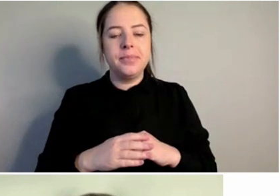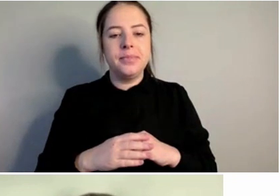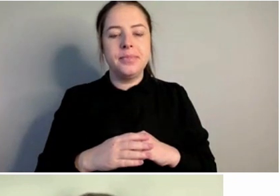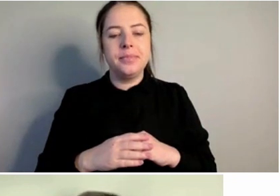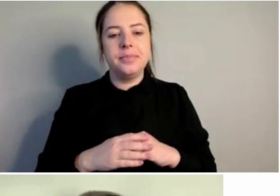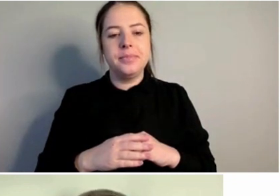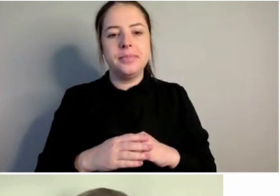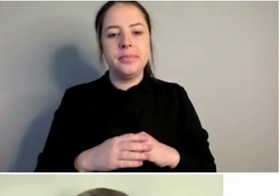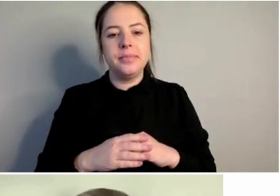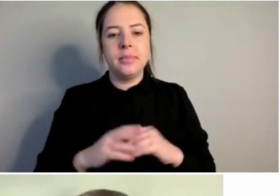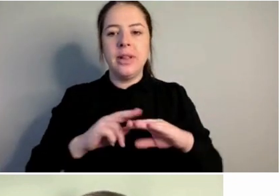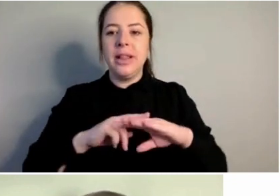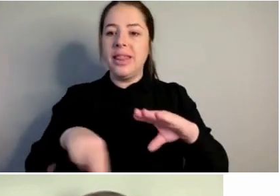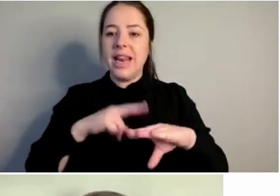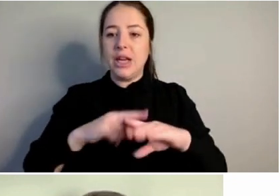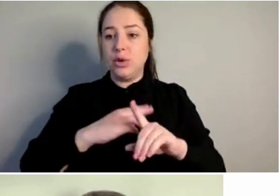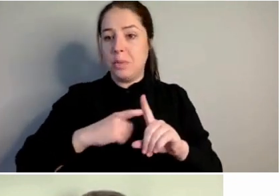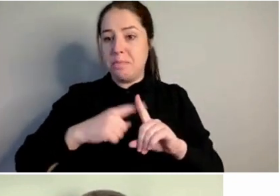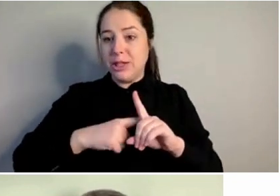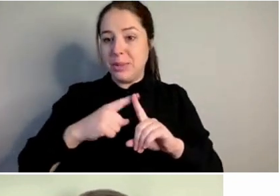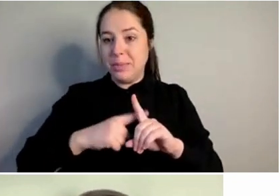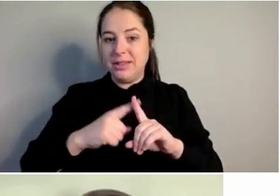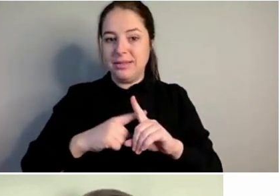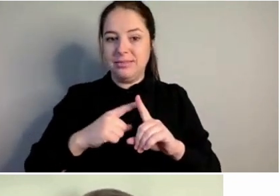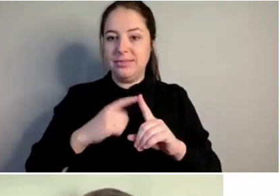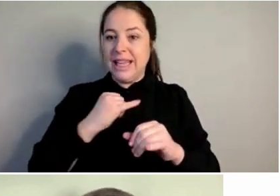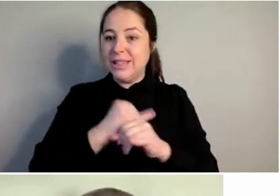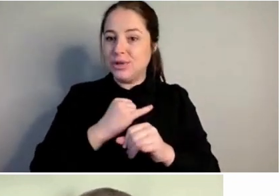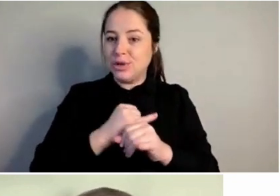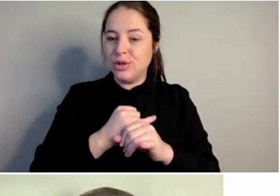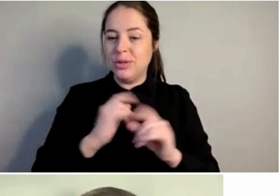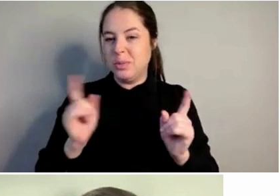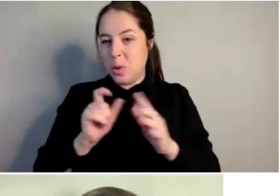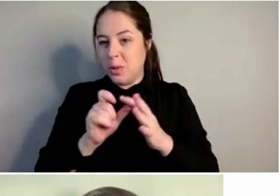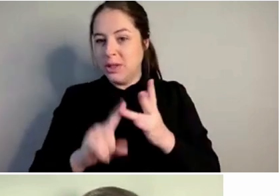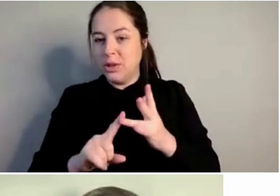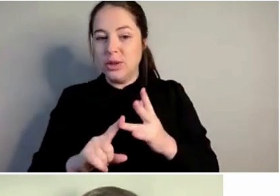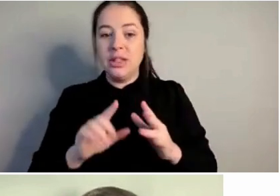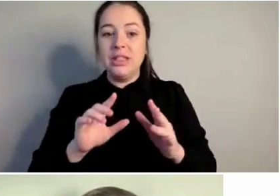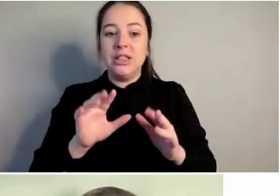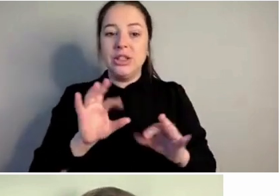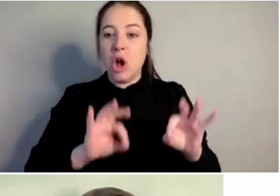the National Measurement Institute, what does that do? It's everything from scientists and laboratories keeping Australia's top level measurement standards.